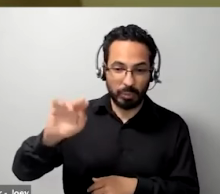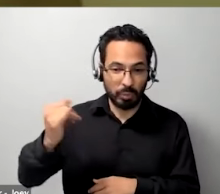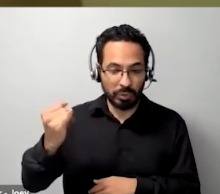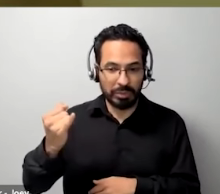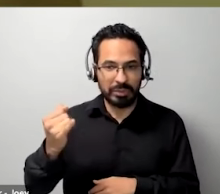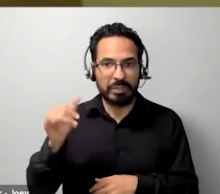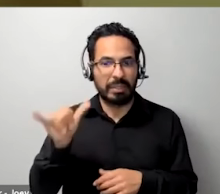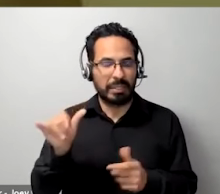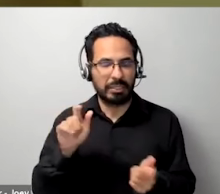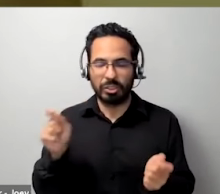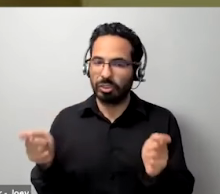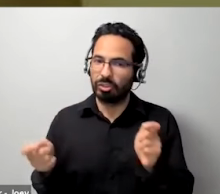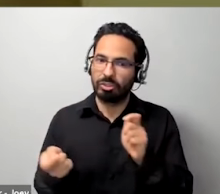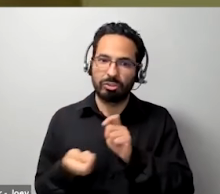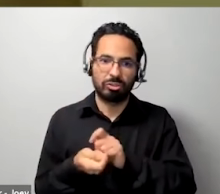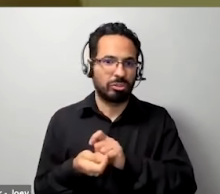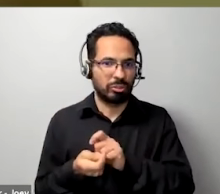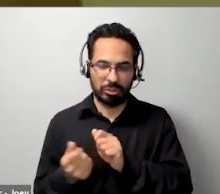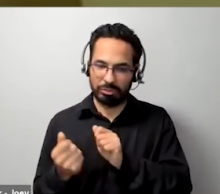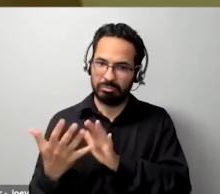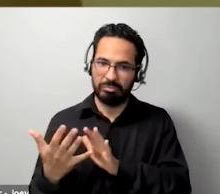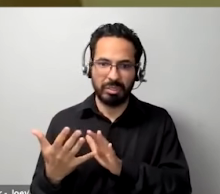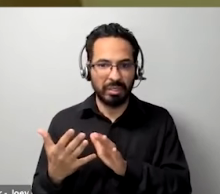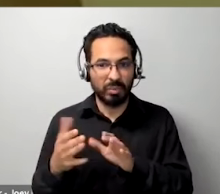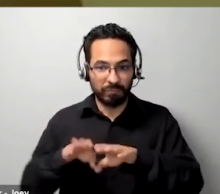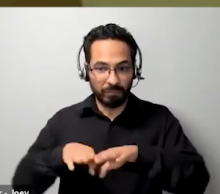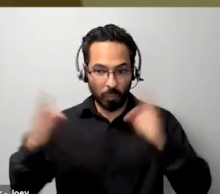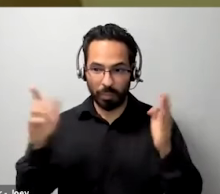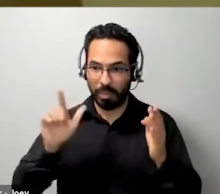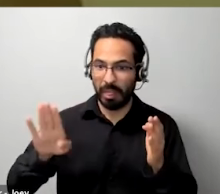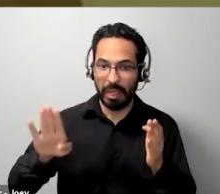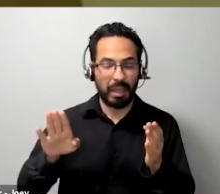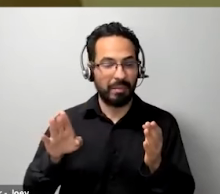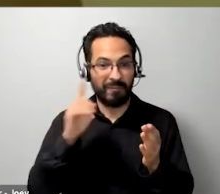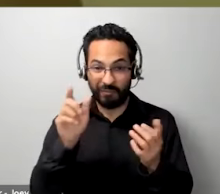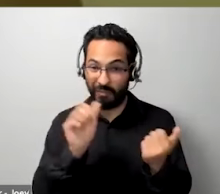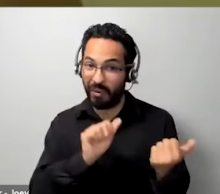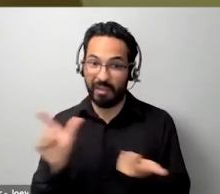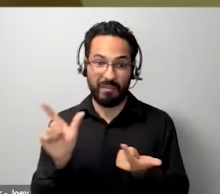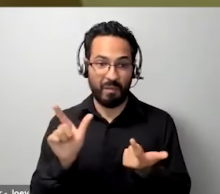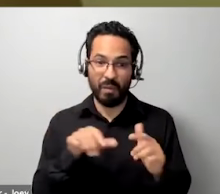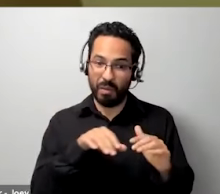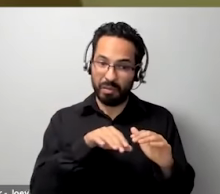We've opened this lab up, and it's open to anybody. So whether you're a customer or prospective customer,